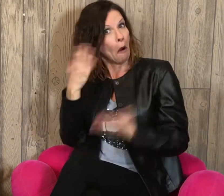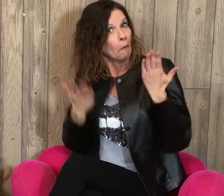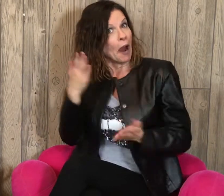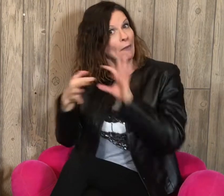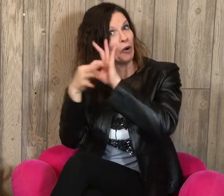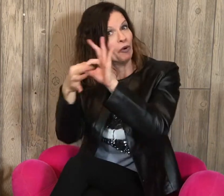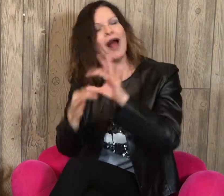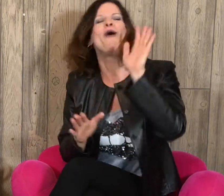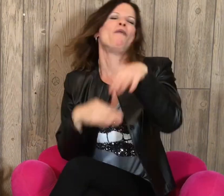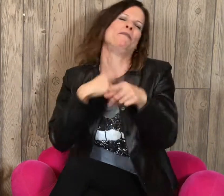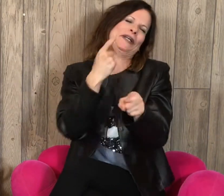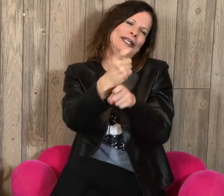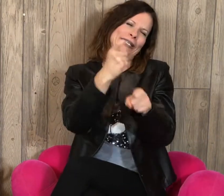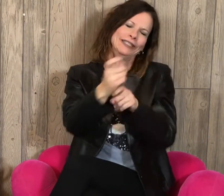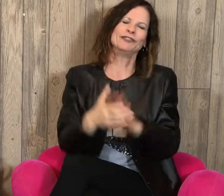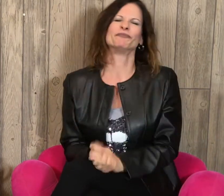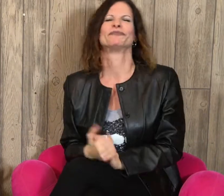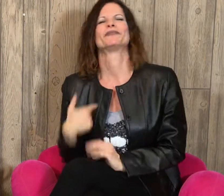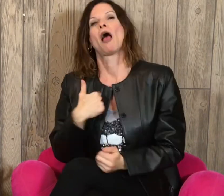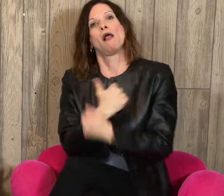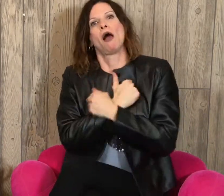Or... maybe we're related. Oh I'm just kidding!